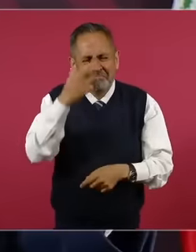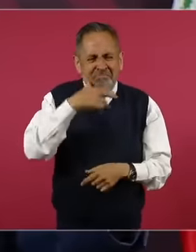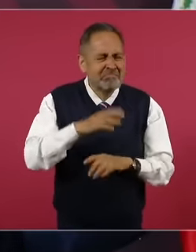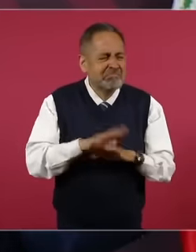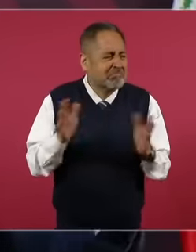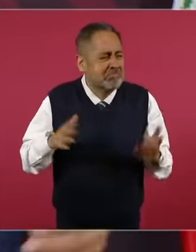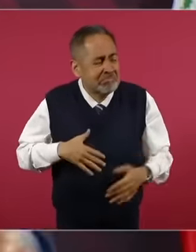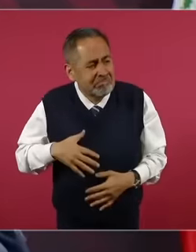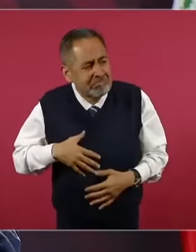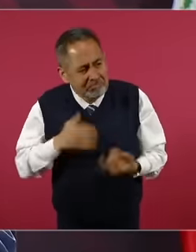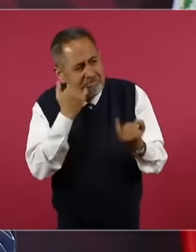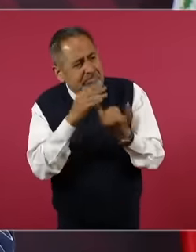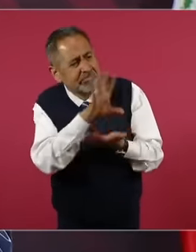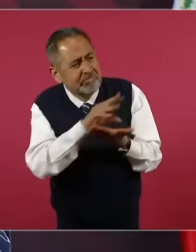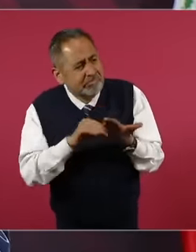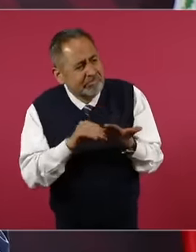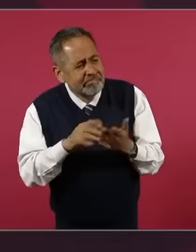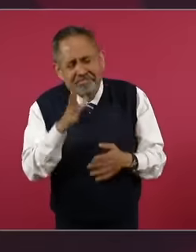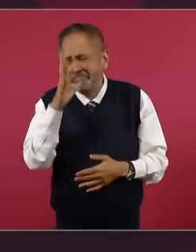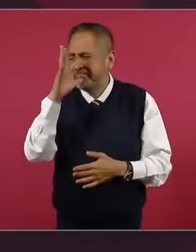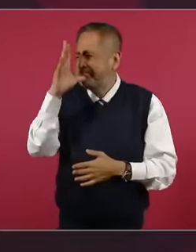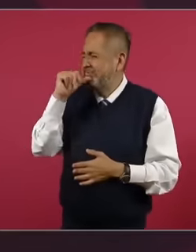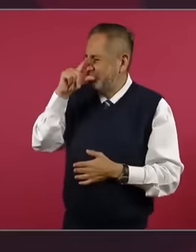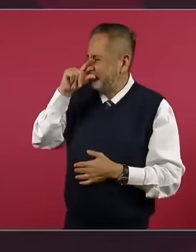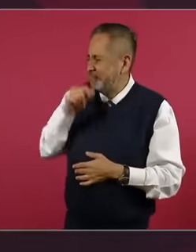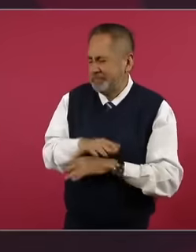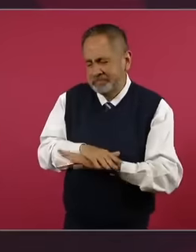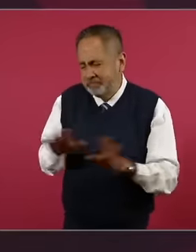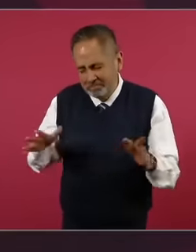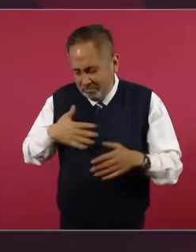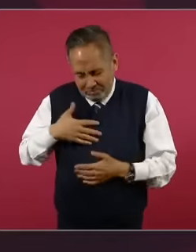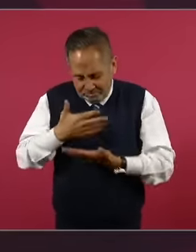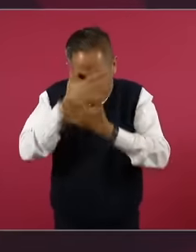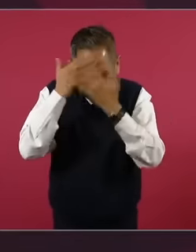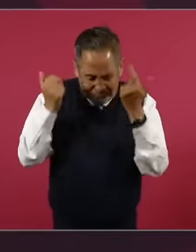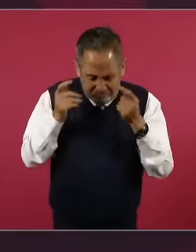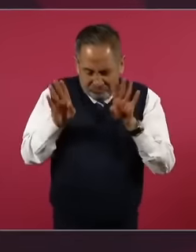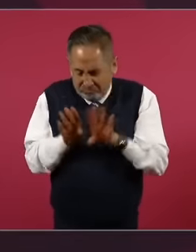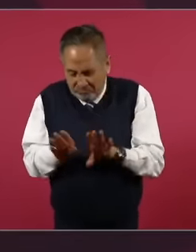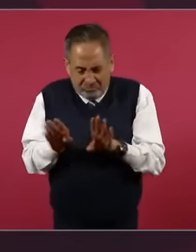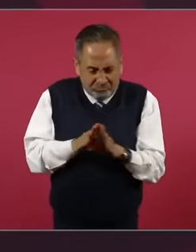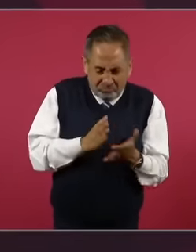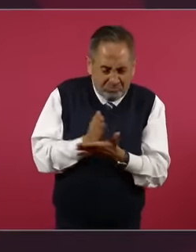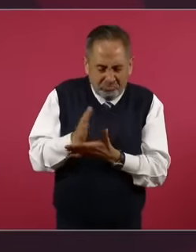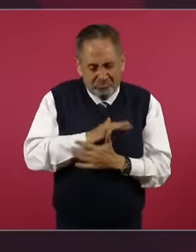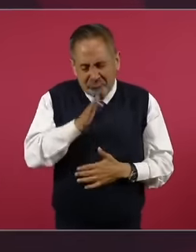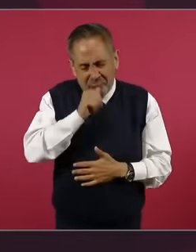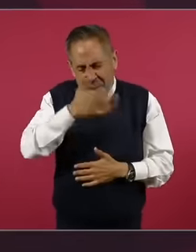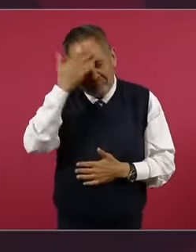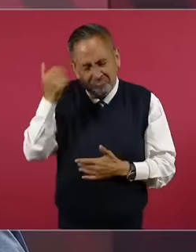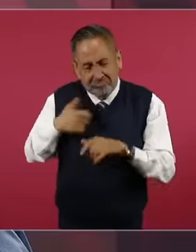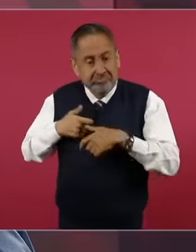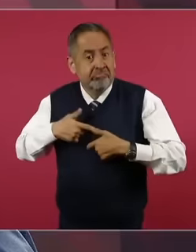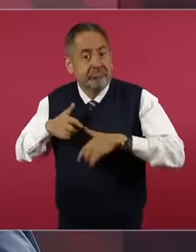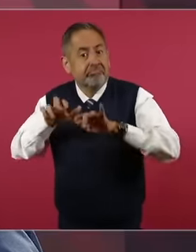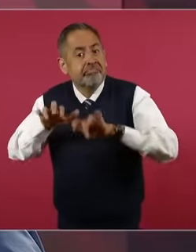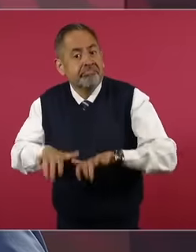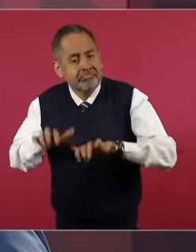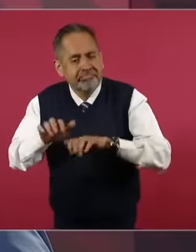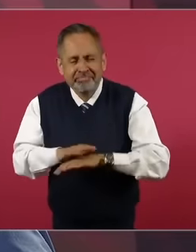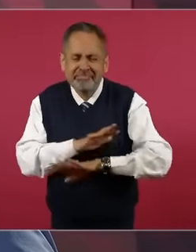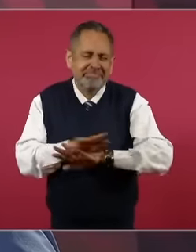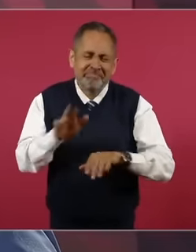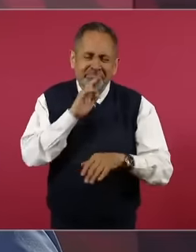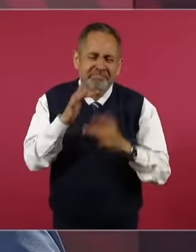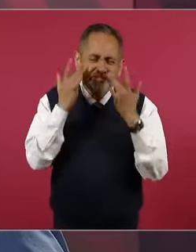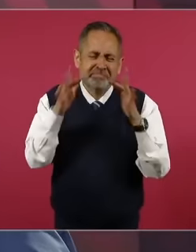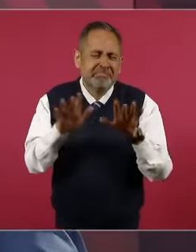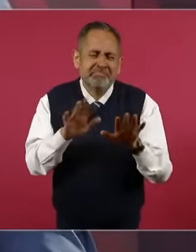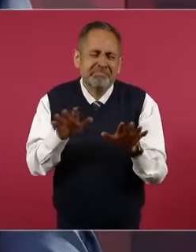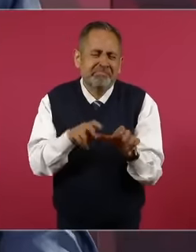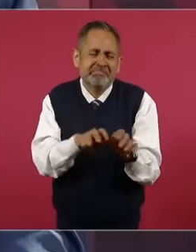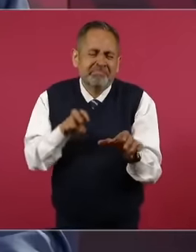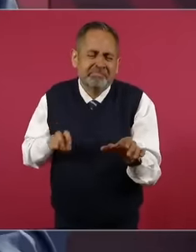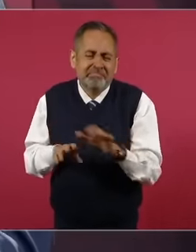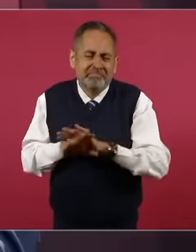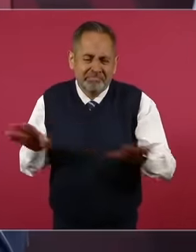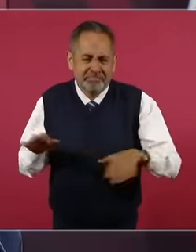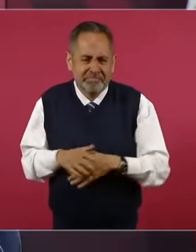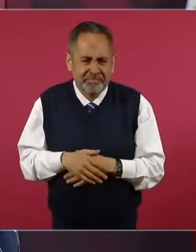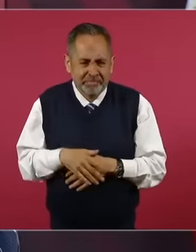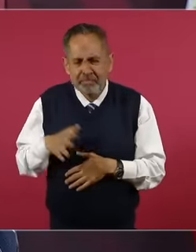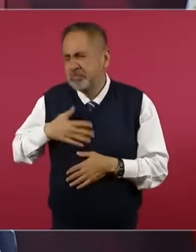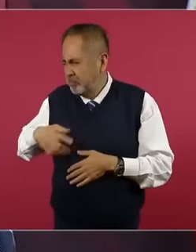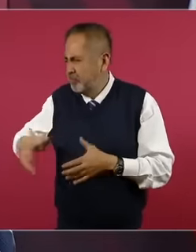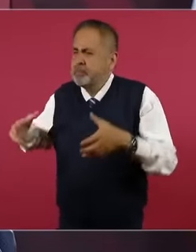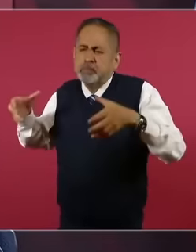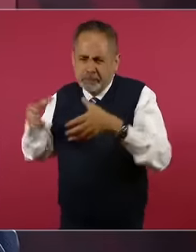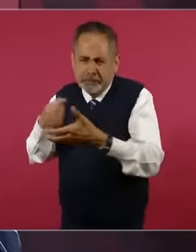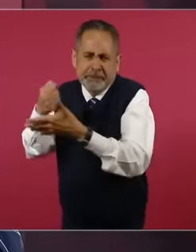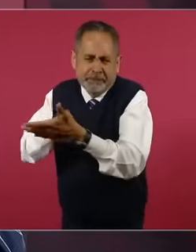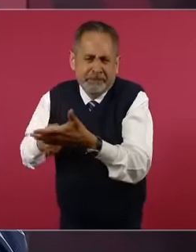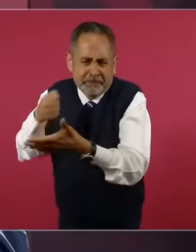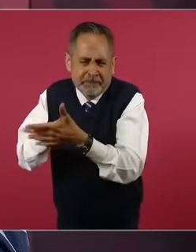I had not been able or I had not known how to do it and that I was retiring, not the fight, I was retiring